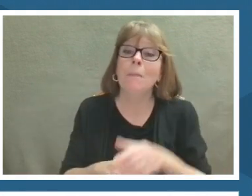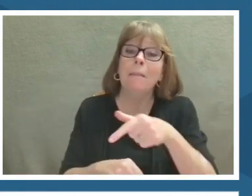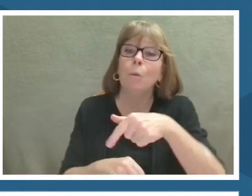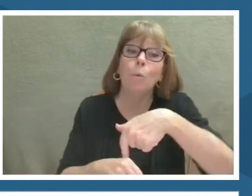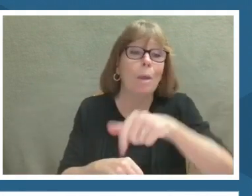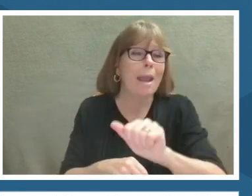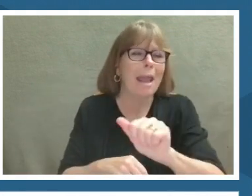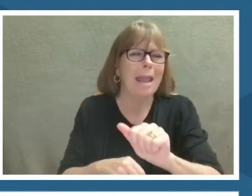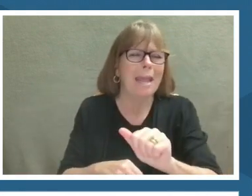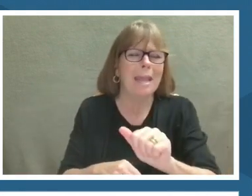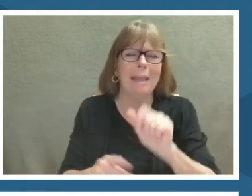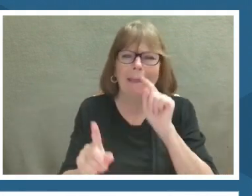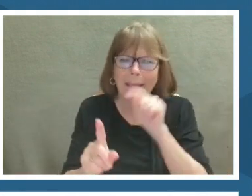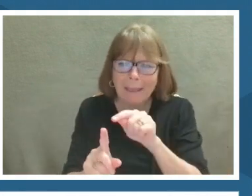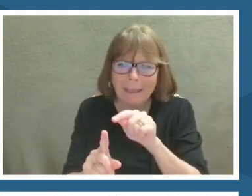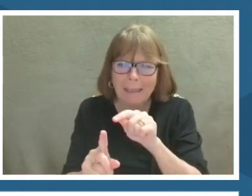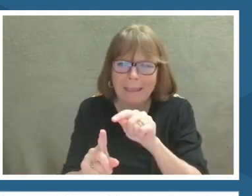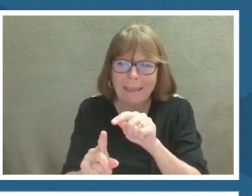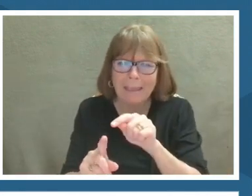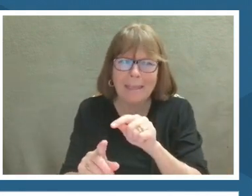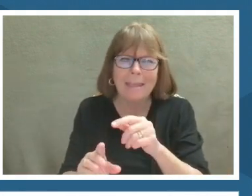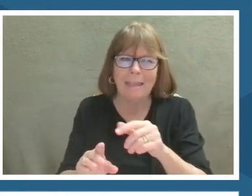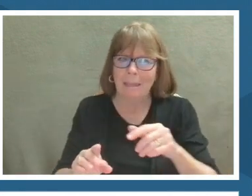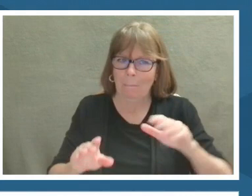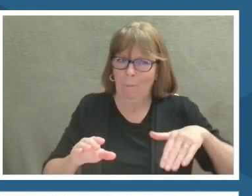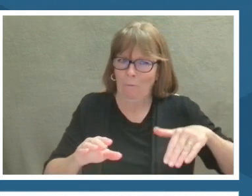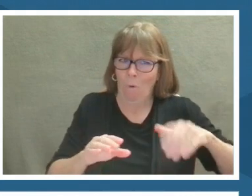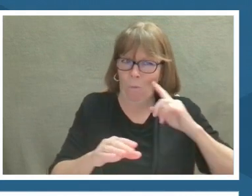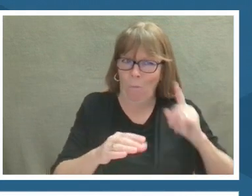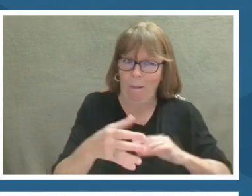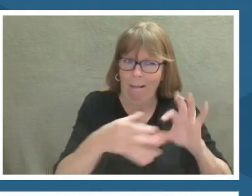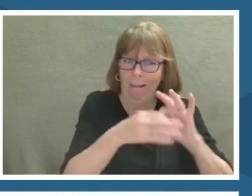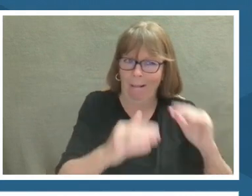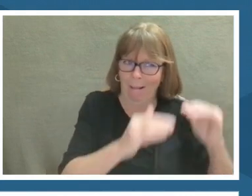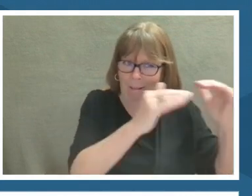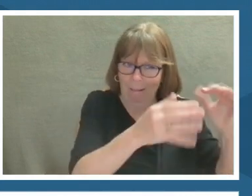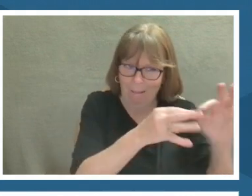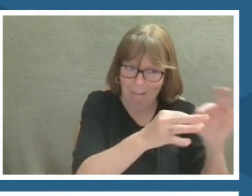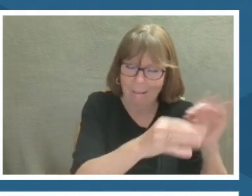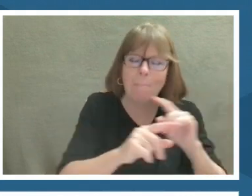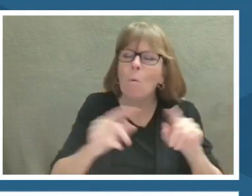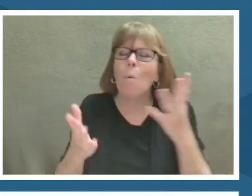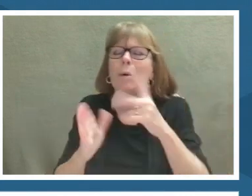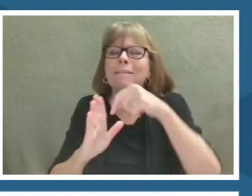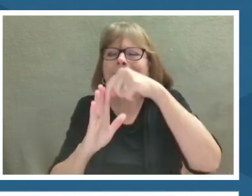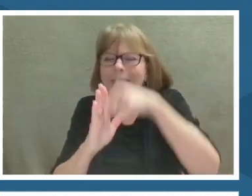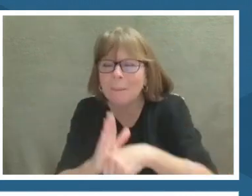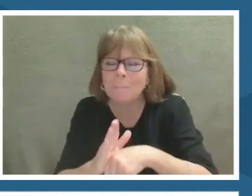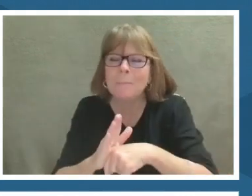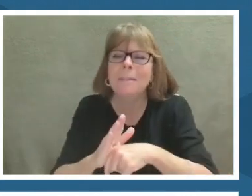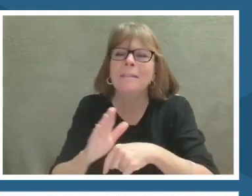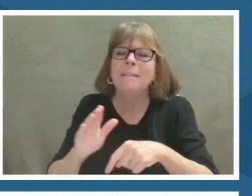before before we link to the next level what deep scientific questions and